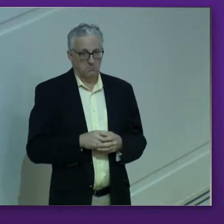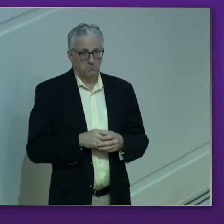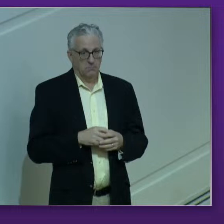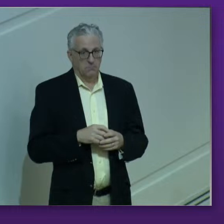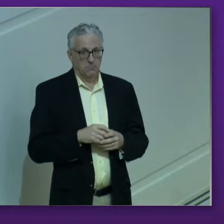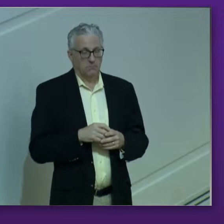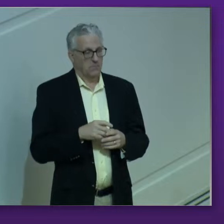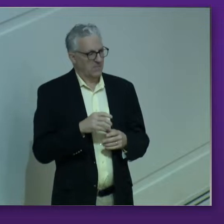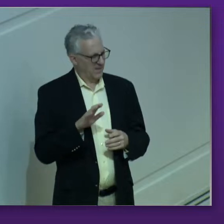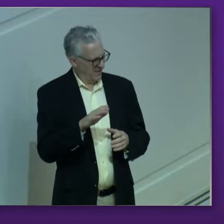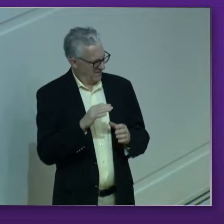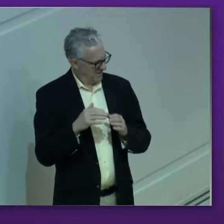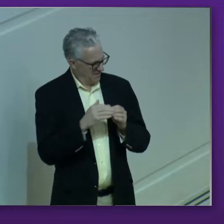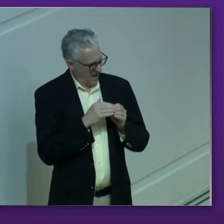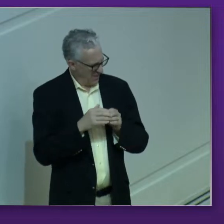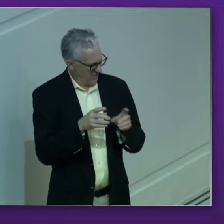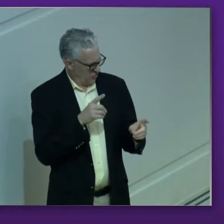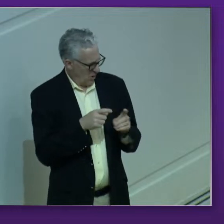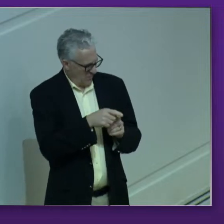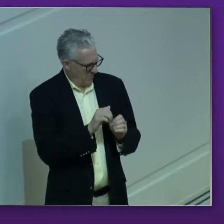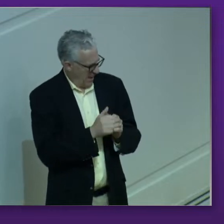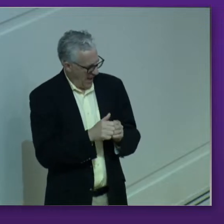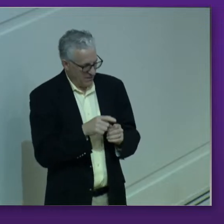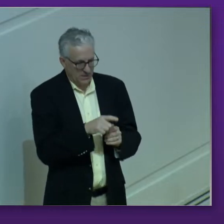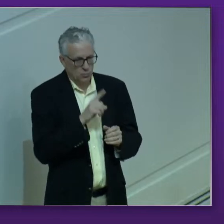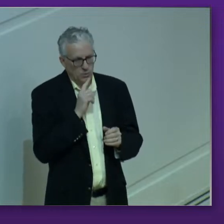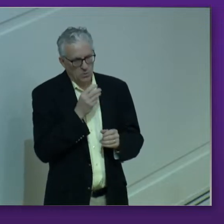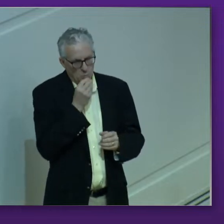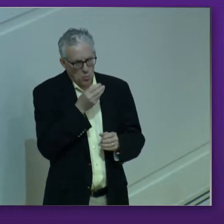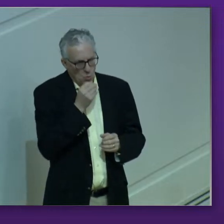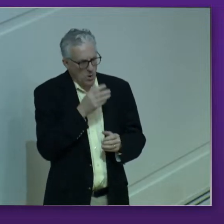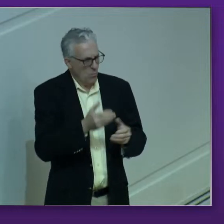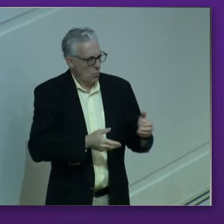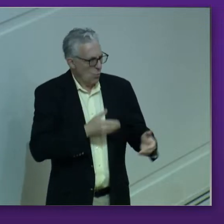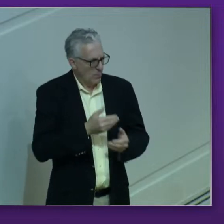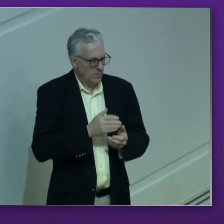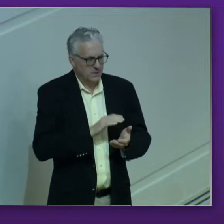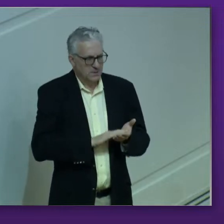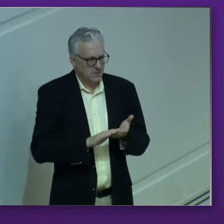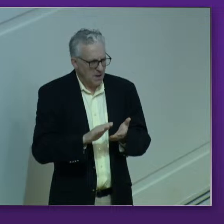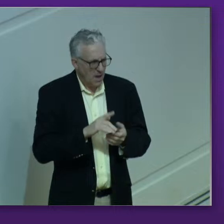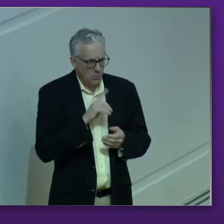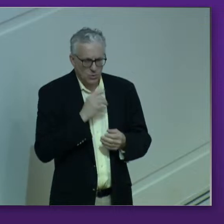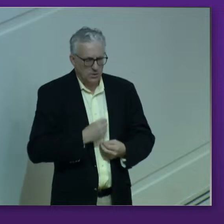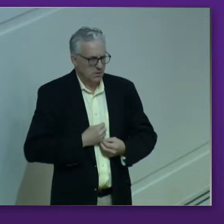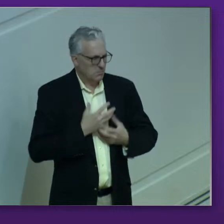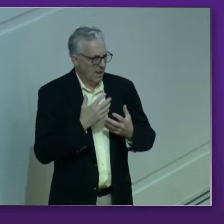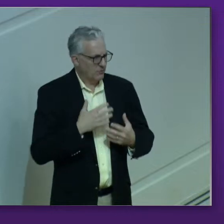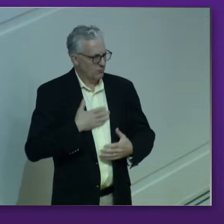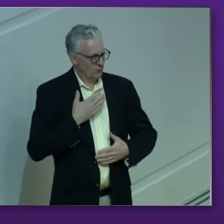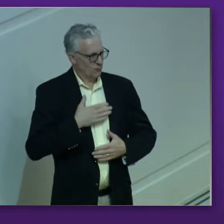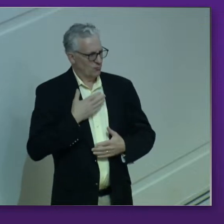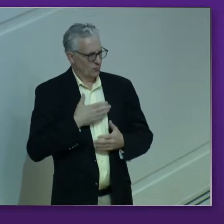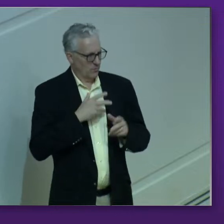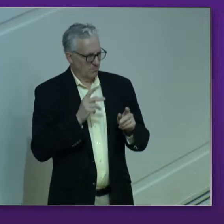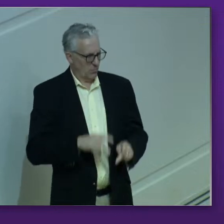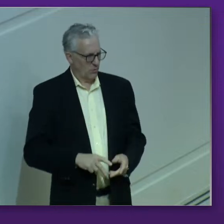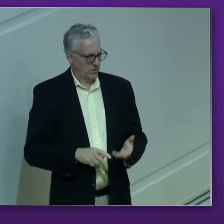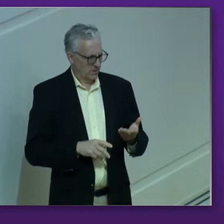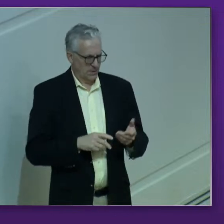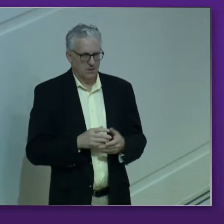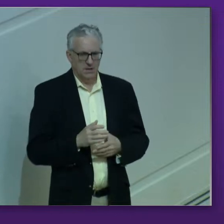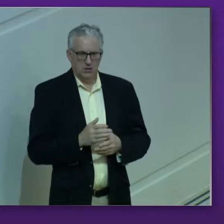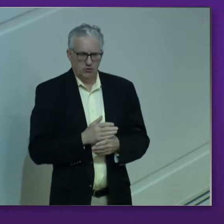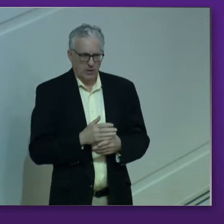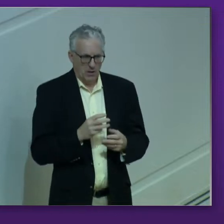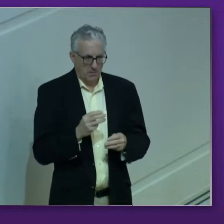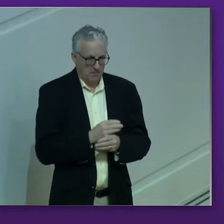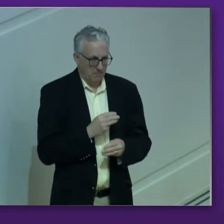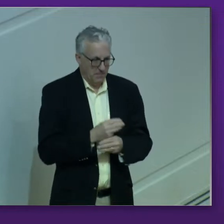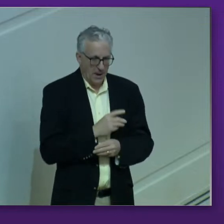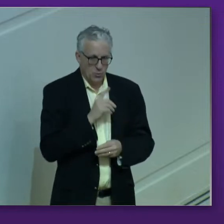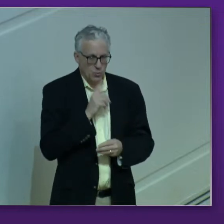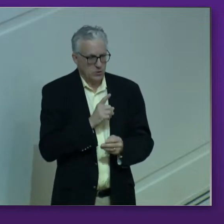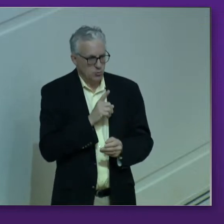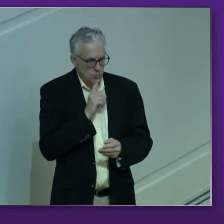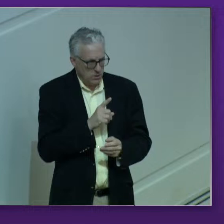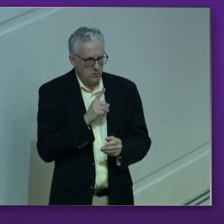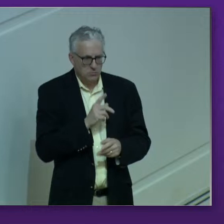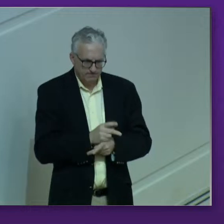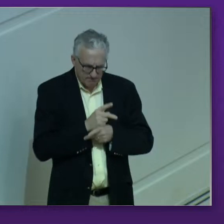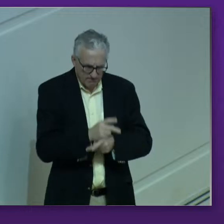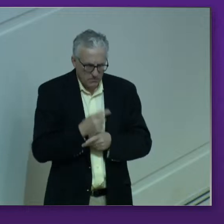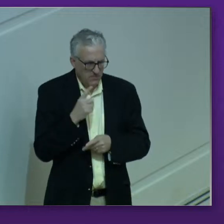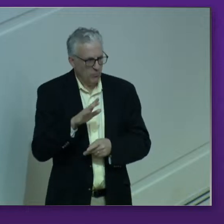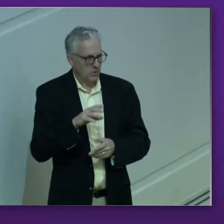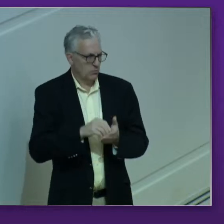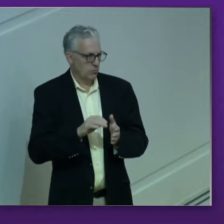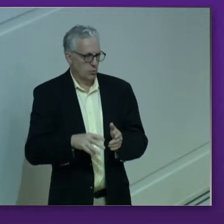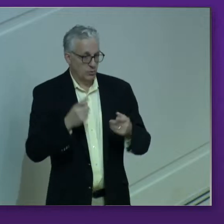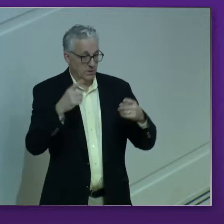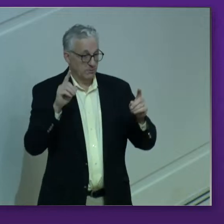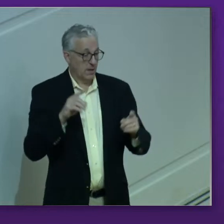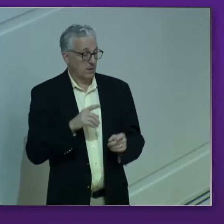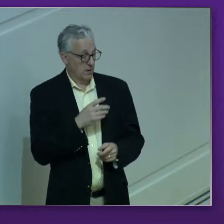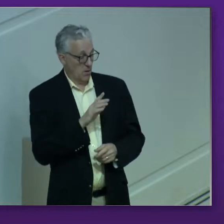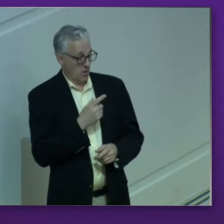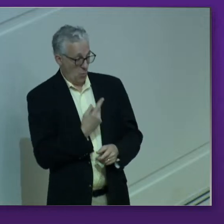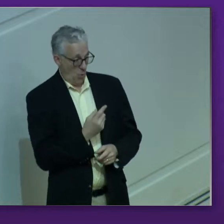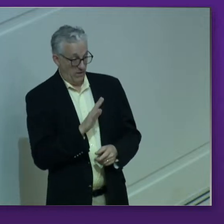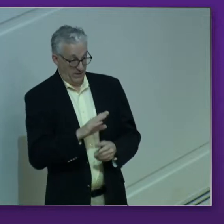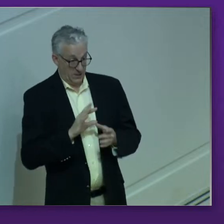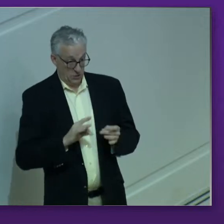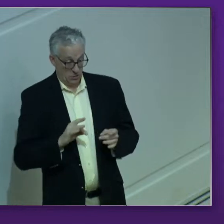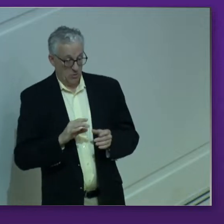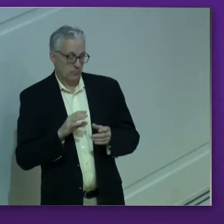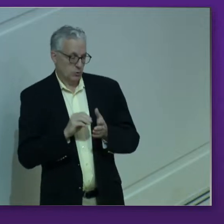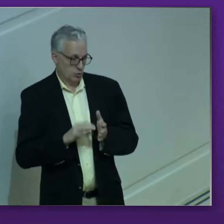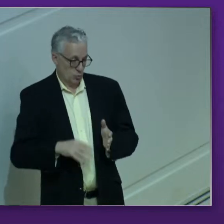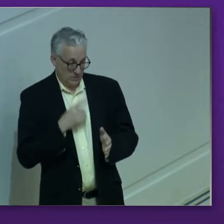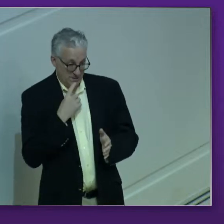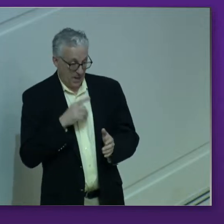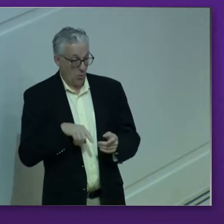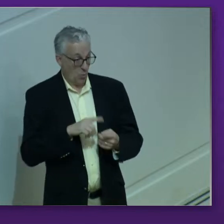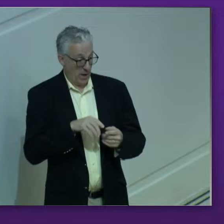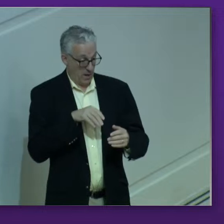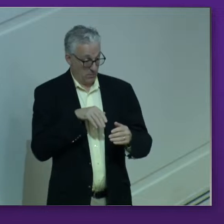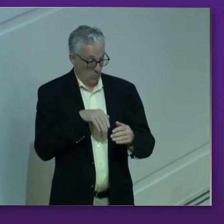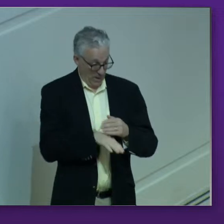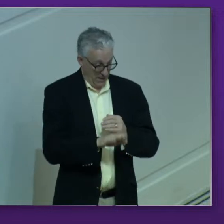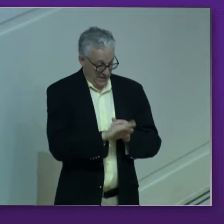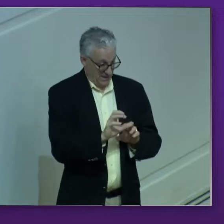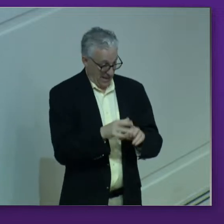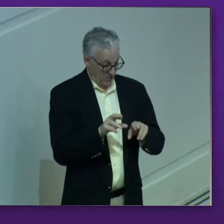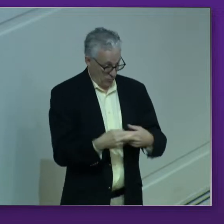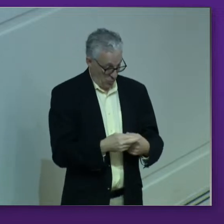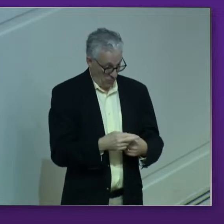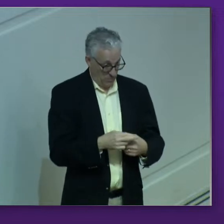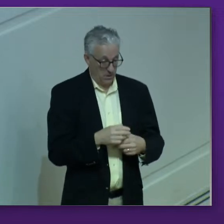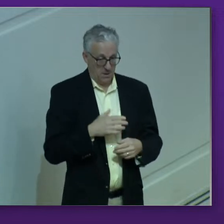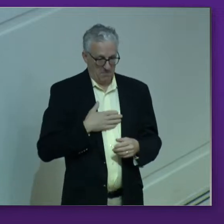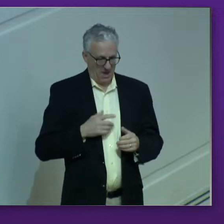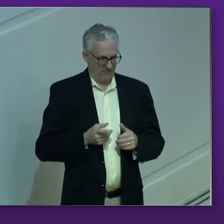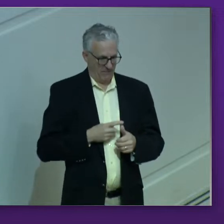WHEATLEY PLEASE JOIN US ON THE